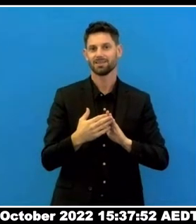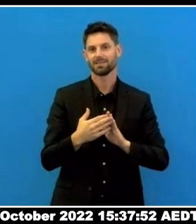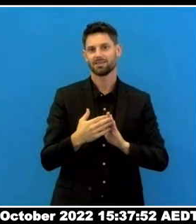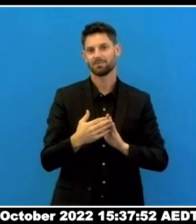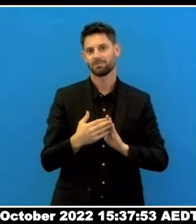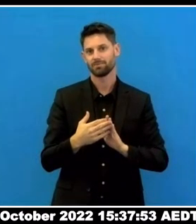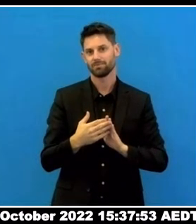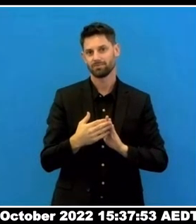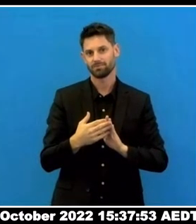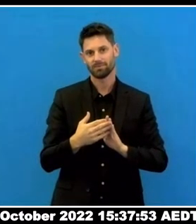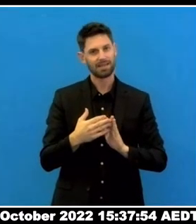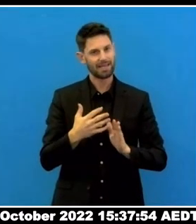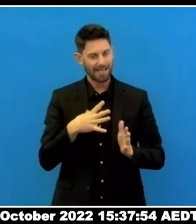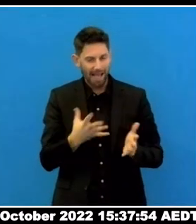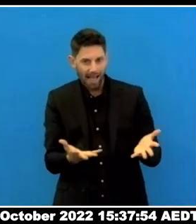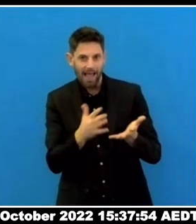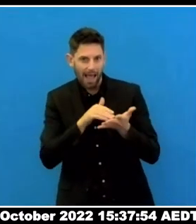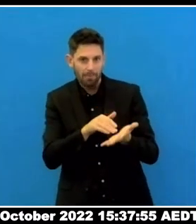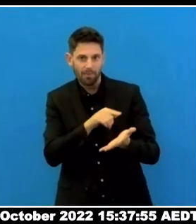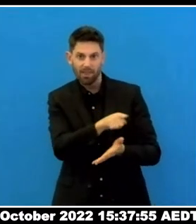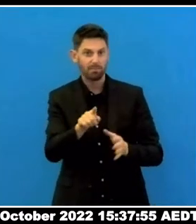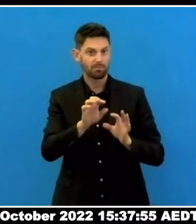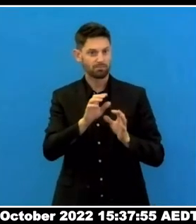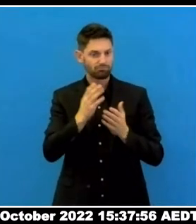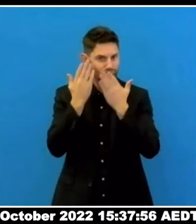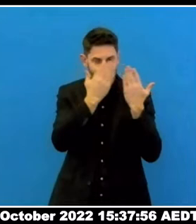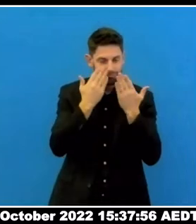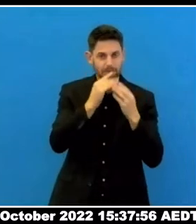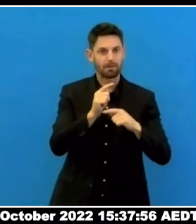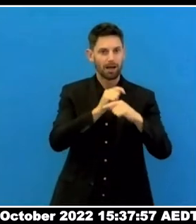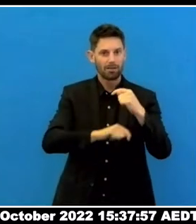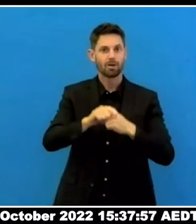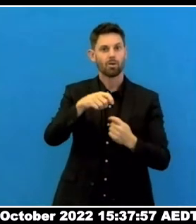and make them to be qualified and that is stop actually